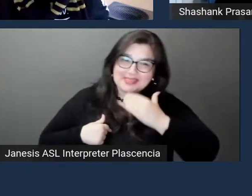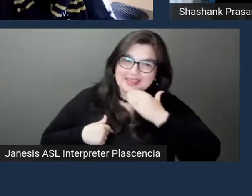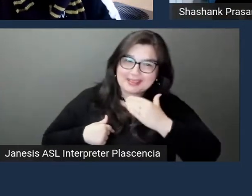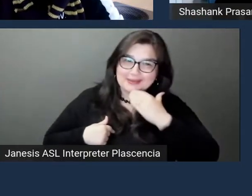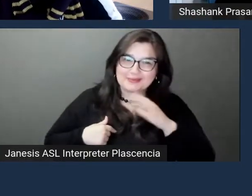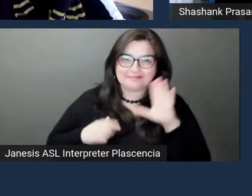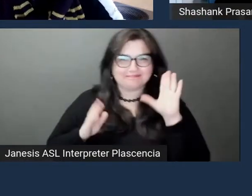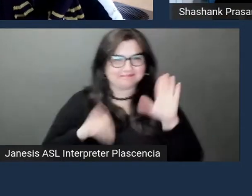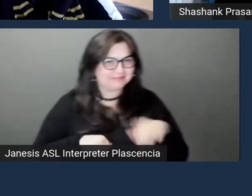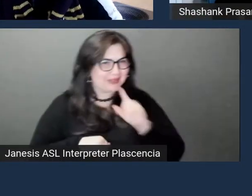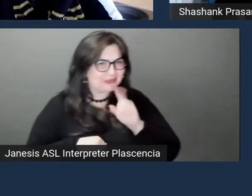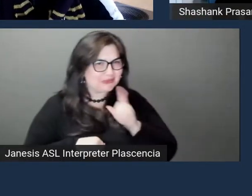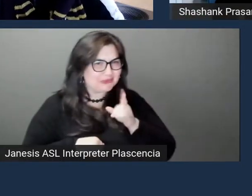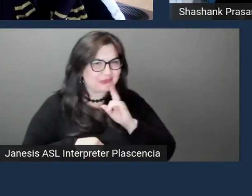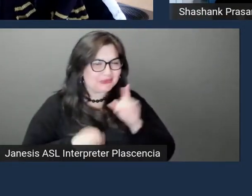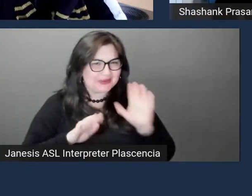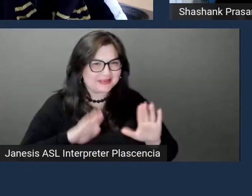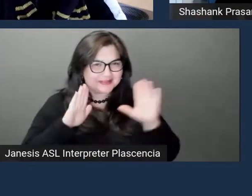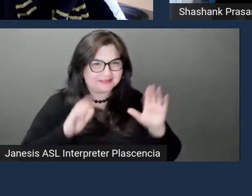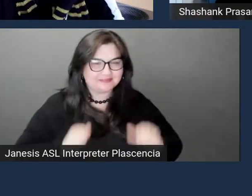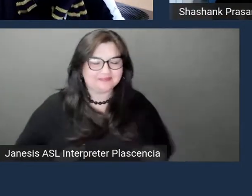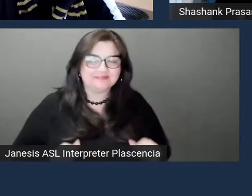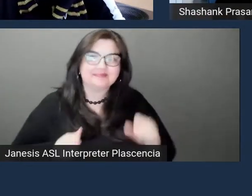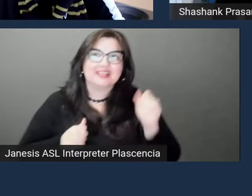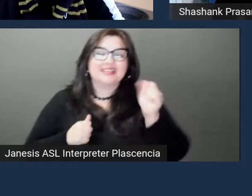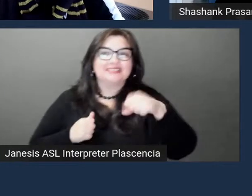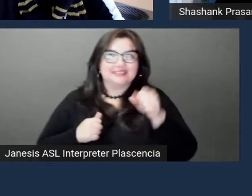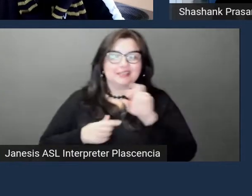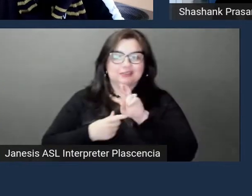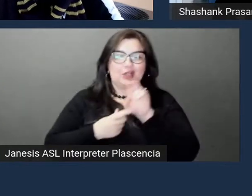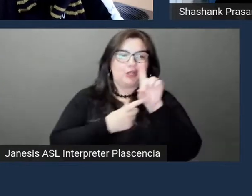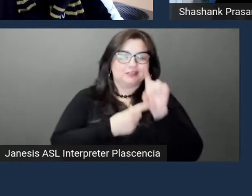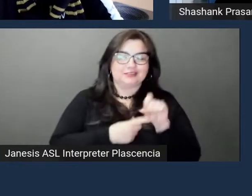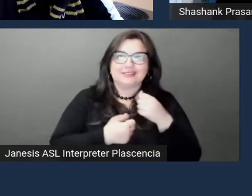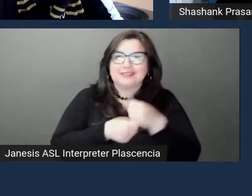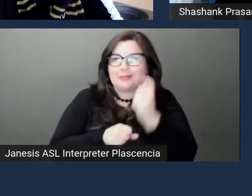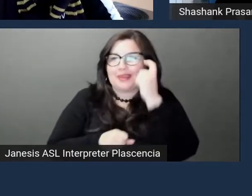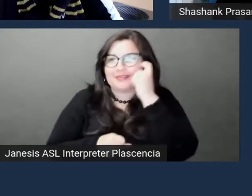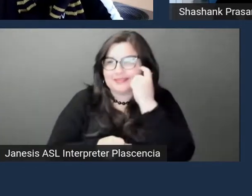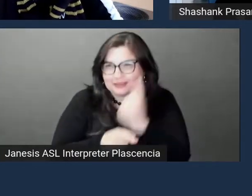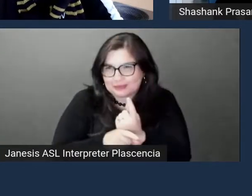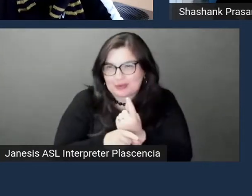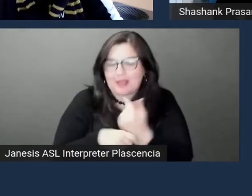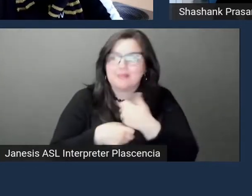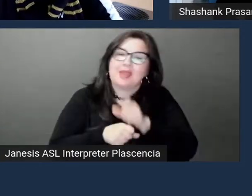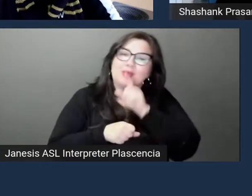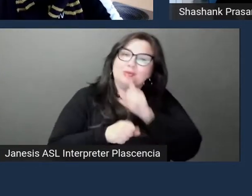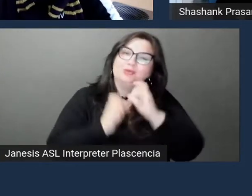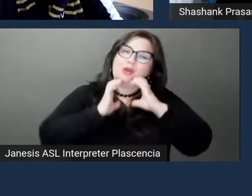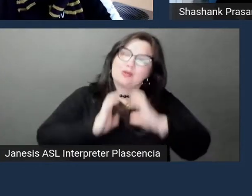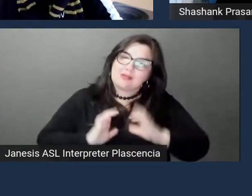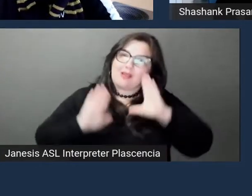Awesome. Yeah, I thought the RDS makes sense. Right? We want to make sure our customers can focus in on what they do best and leave things